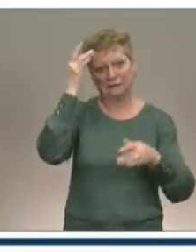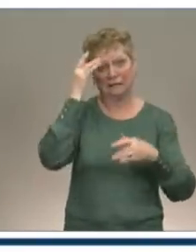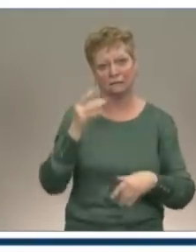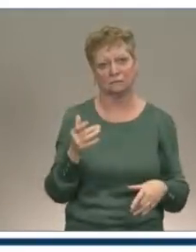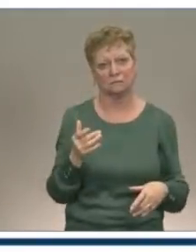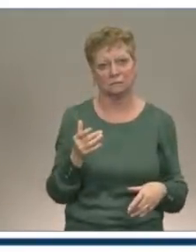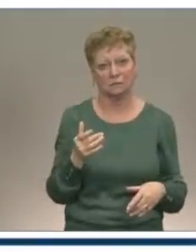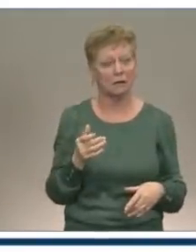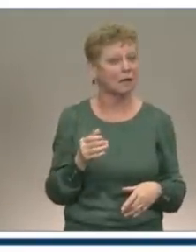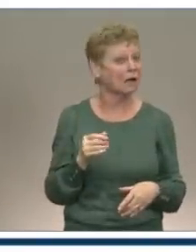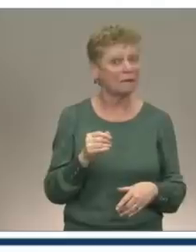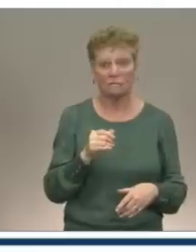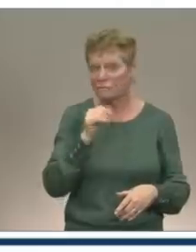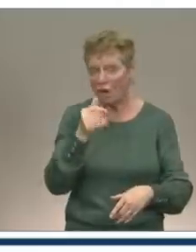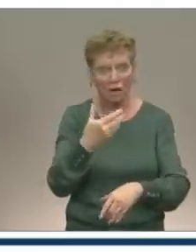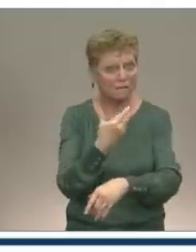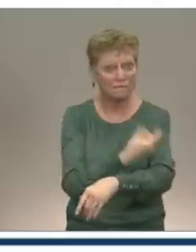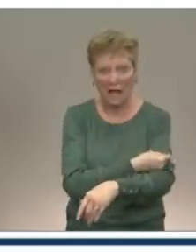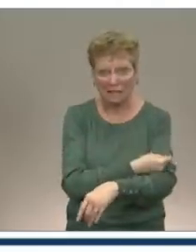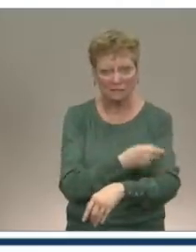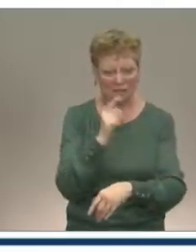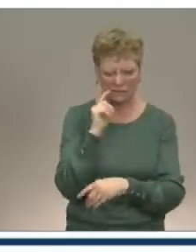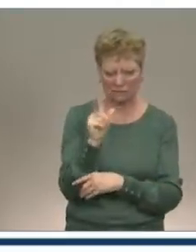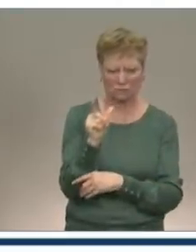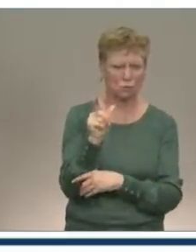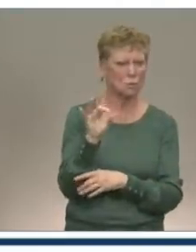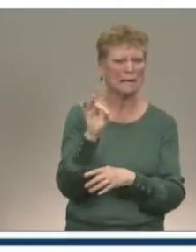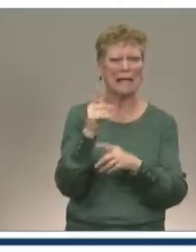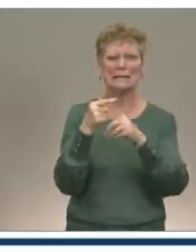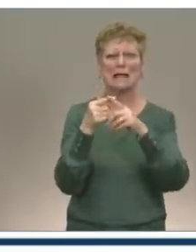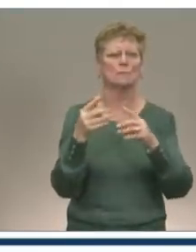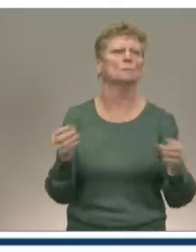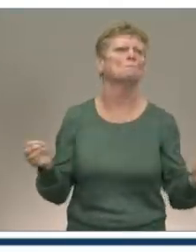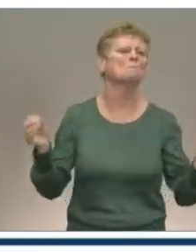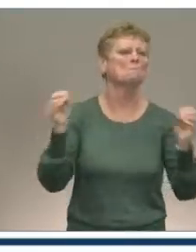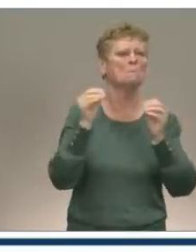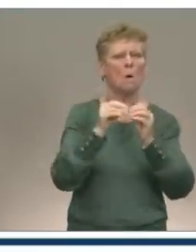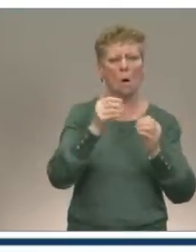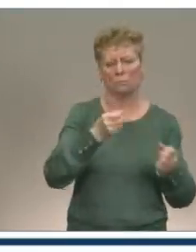unvaccinated you're i think it's about 28 times more likely to end up in hospital and if you're